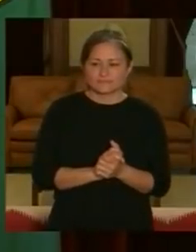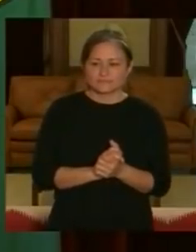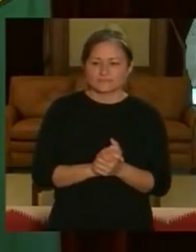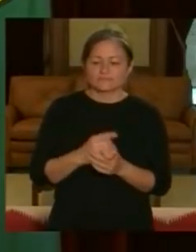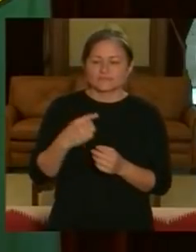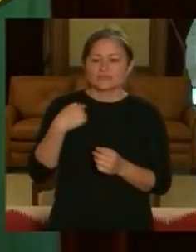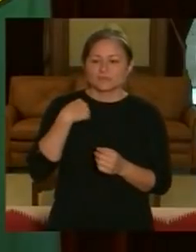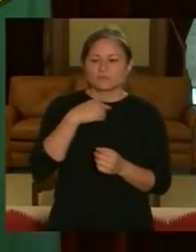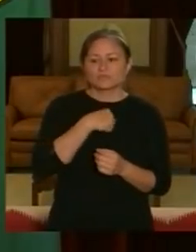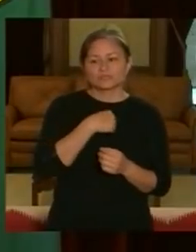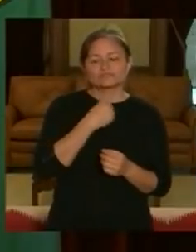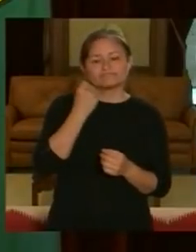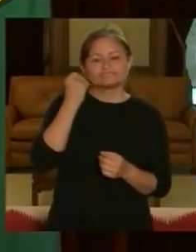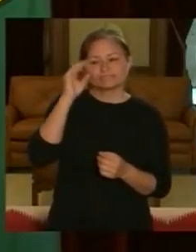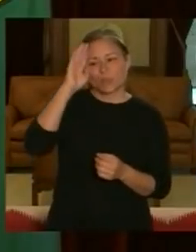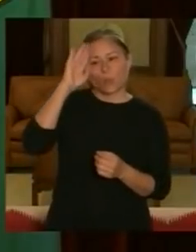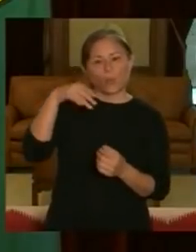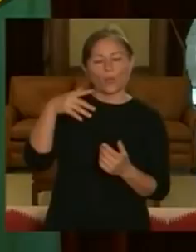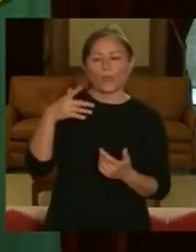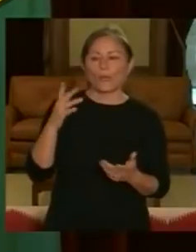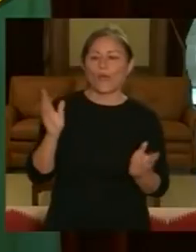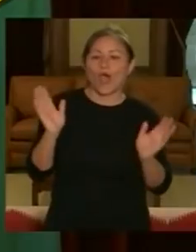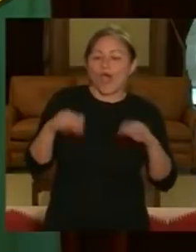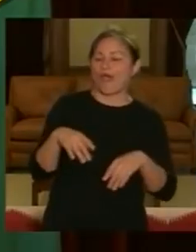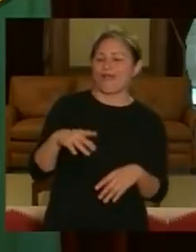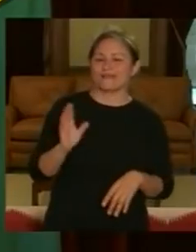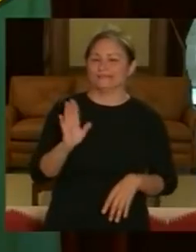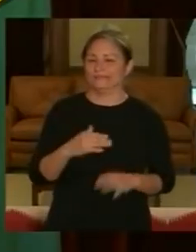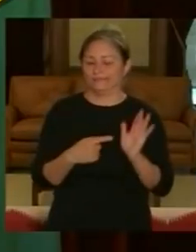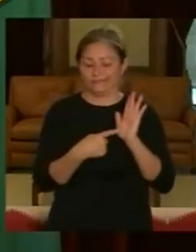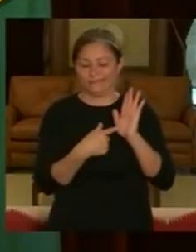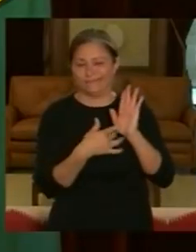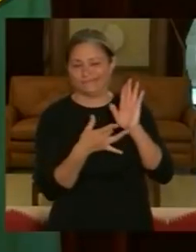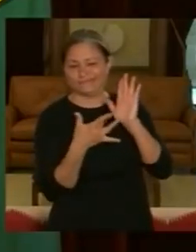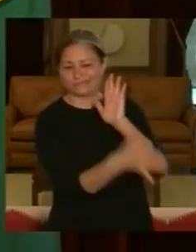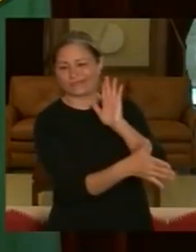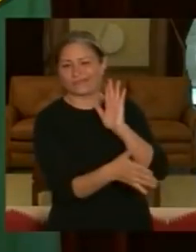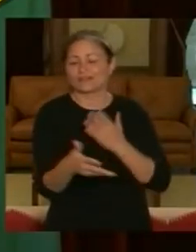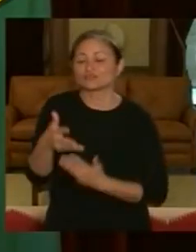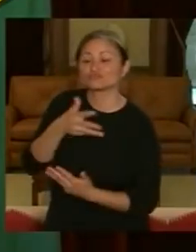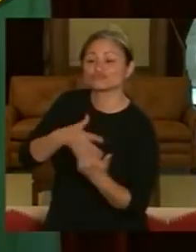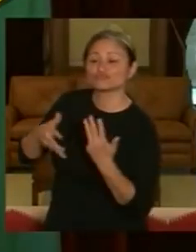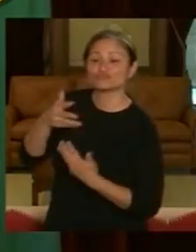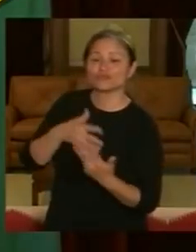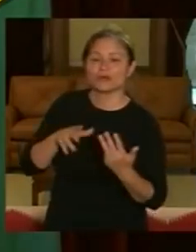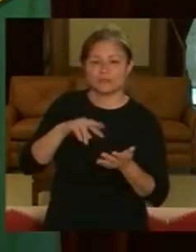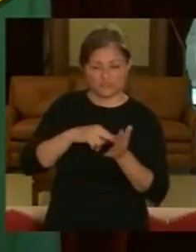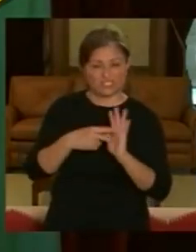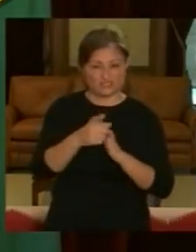LAW. AND IT CAN BE ENFORCED. AND WE KNOW TO BE SOCIALLY